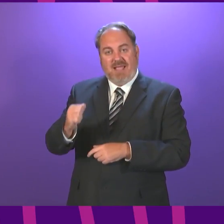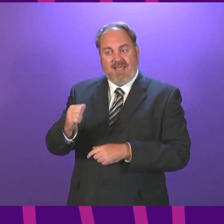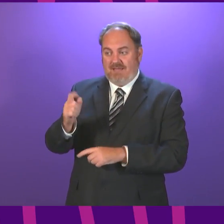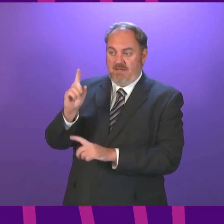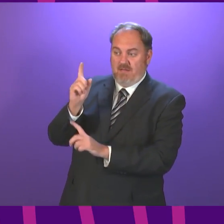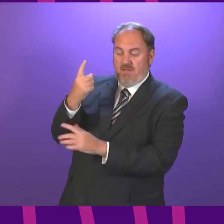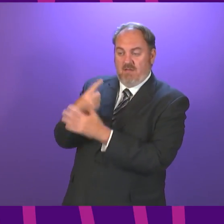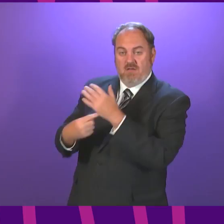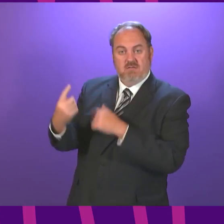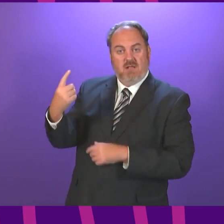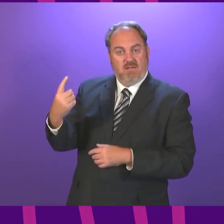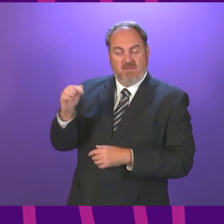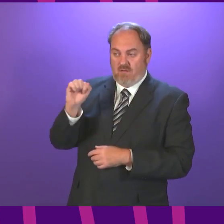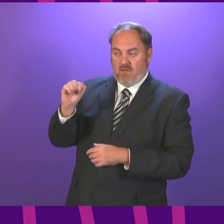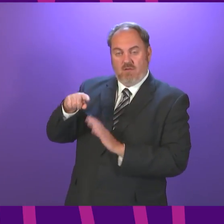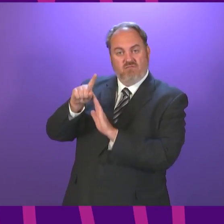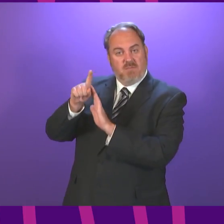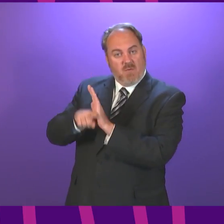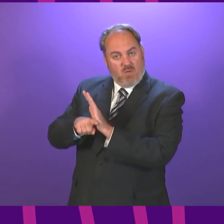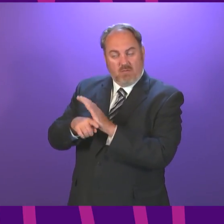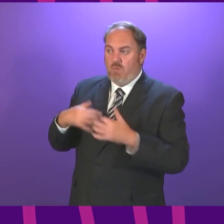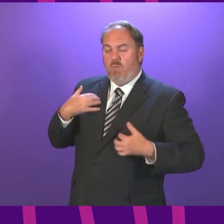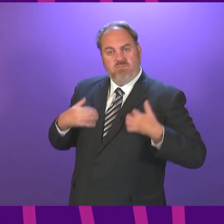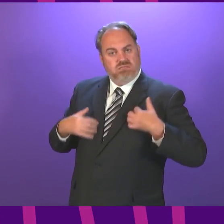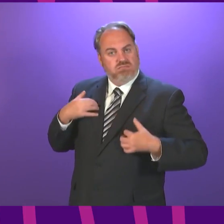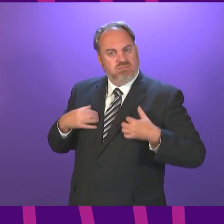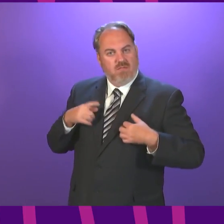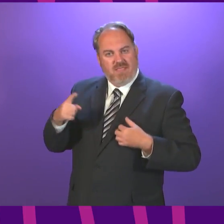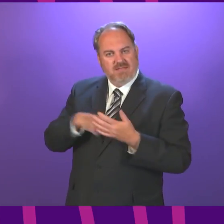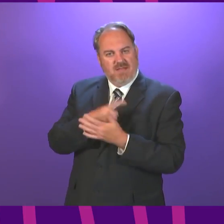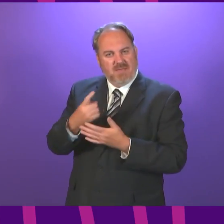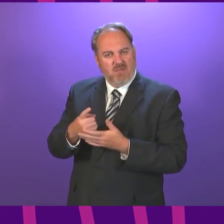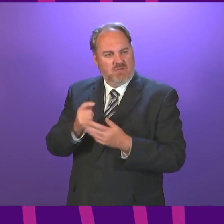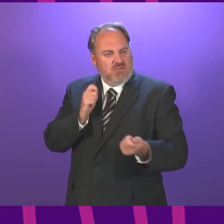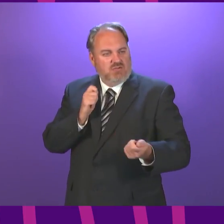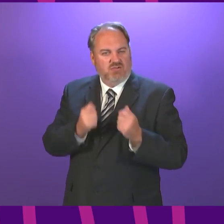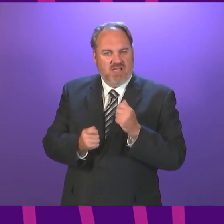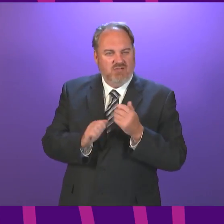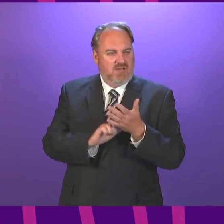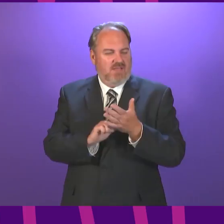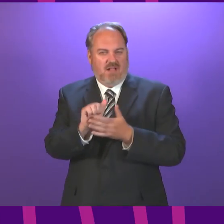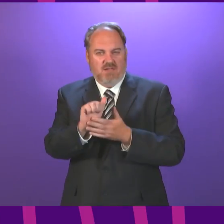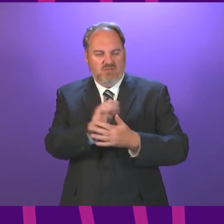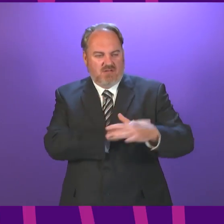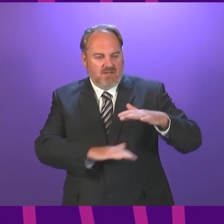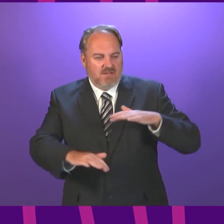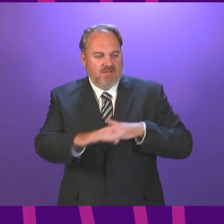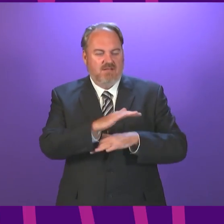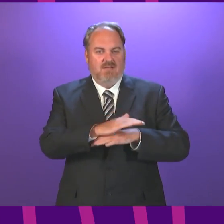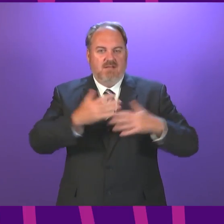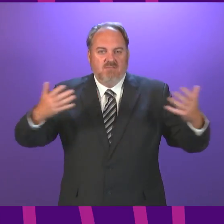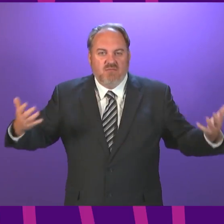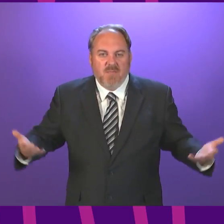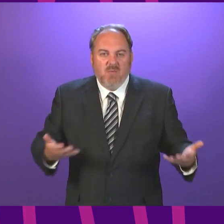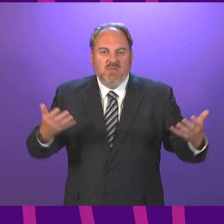are doing in Scotland. It is about investing in treatment services, promoting recovery,